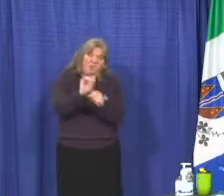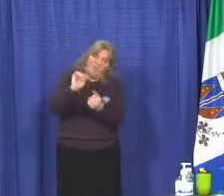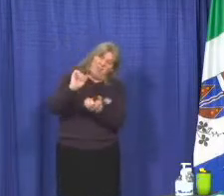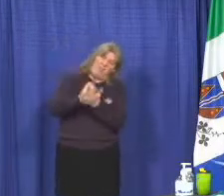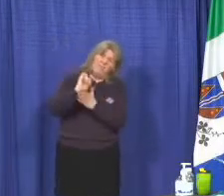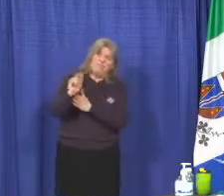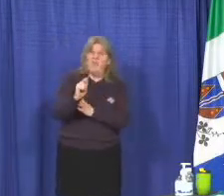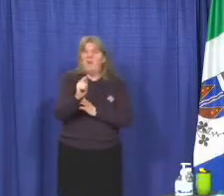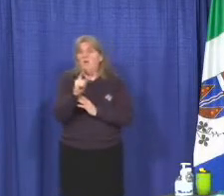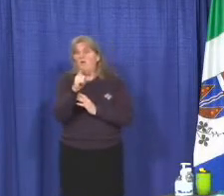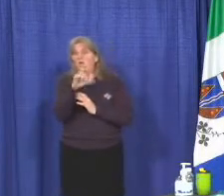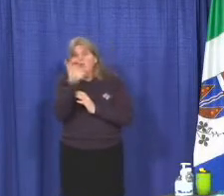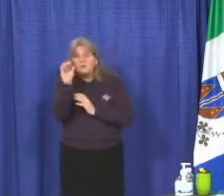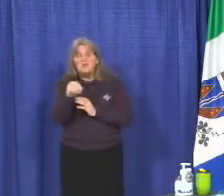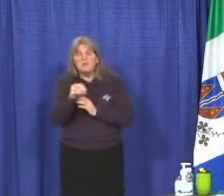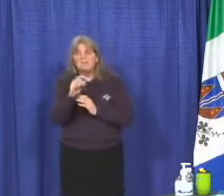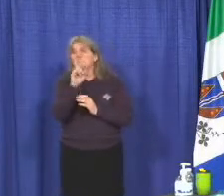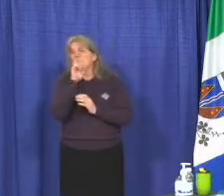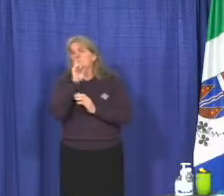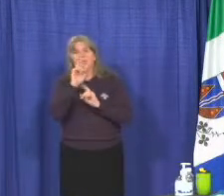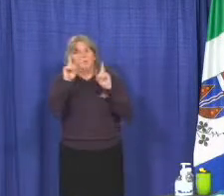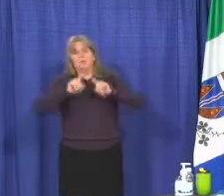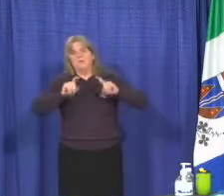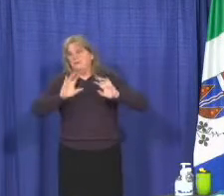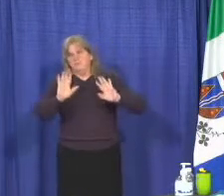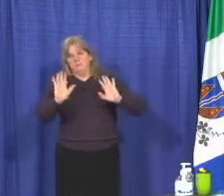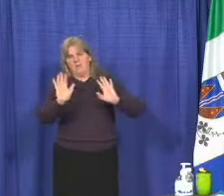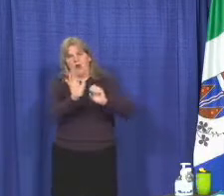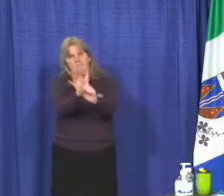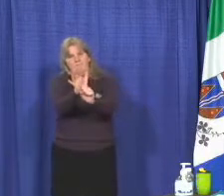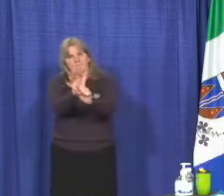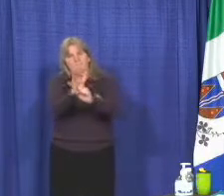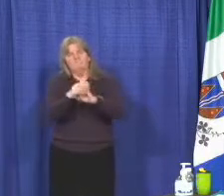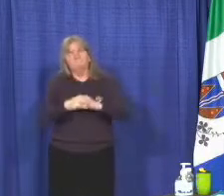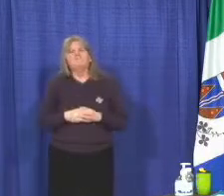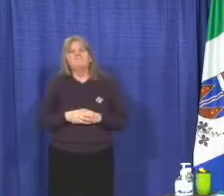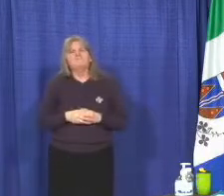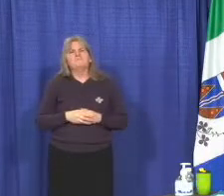entirely on its own end there are a number of factors to why